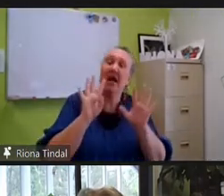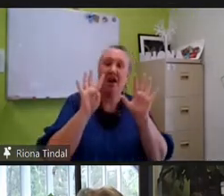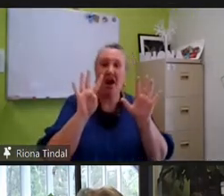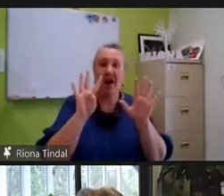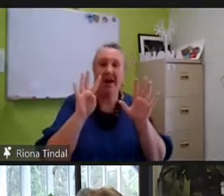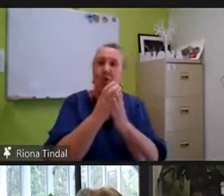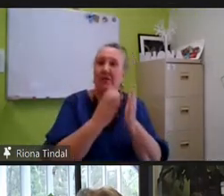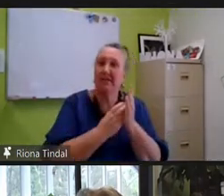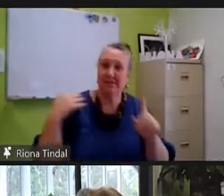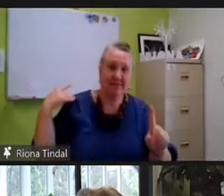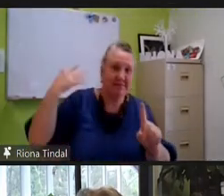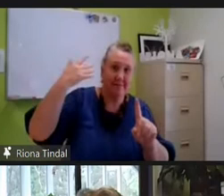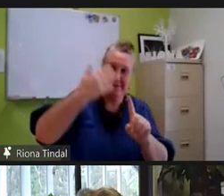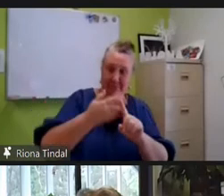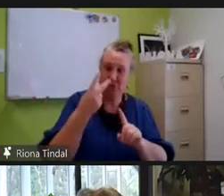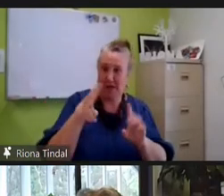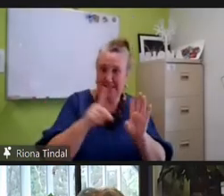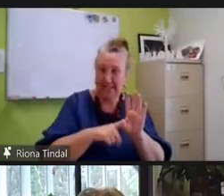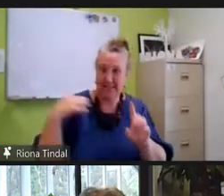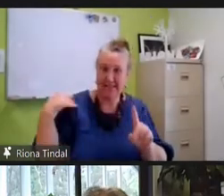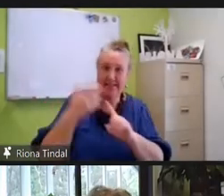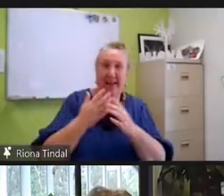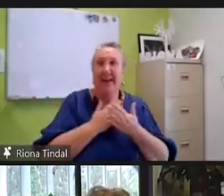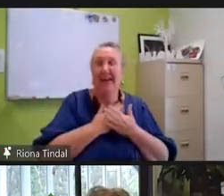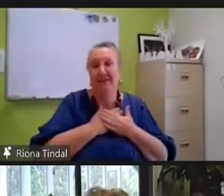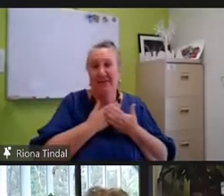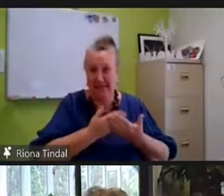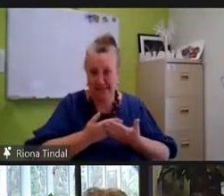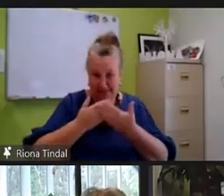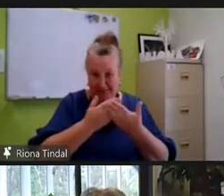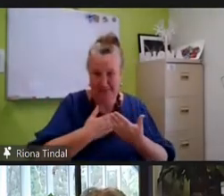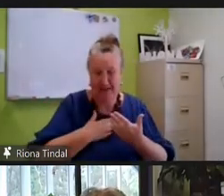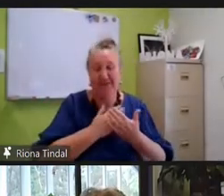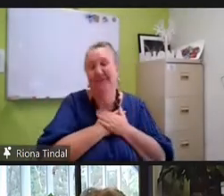I've been a deaf student, gosh, for about nine different courses over the last 20 years. I love